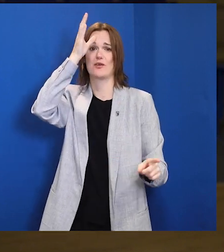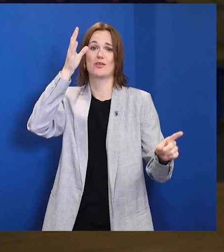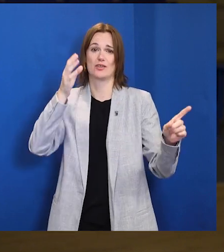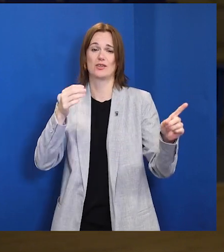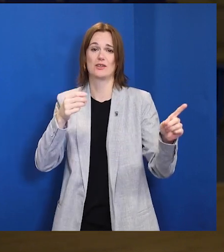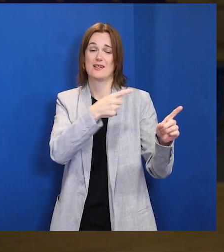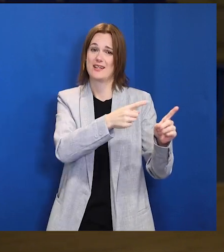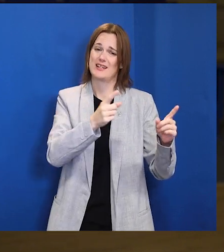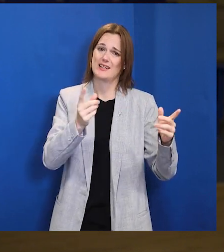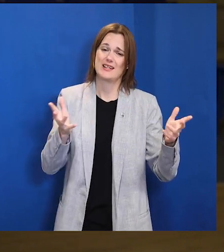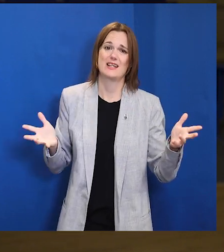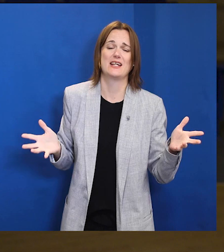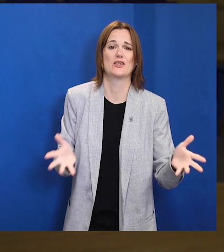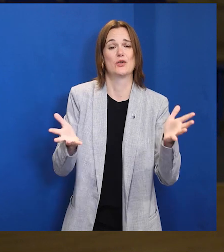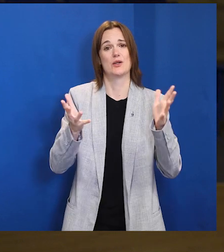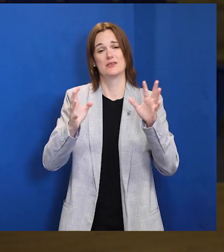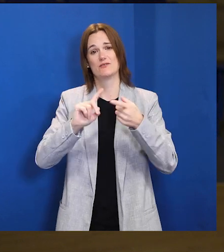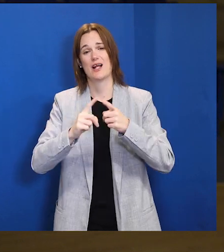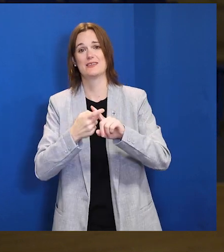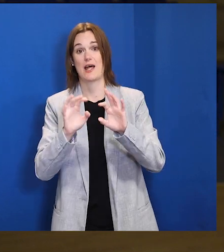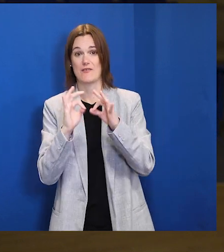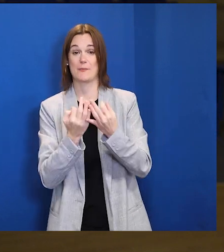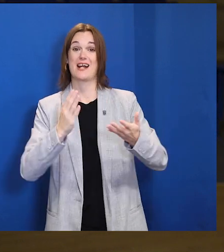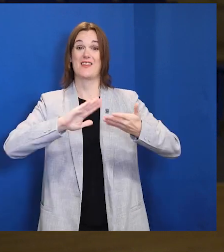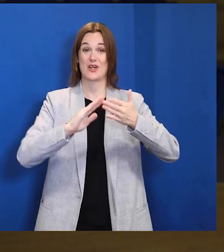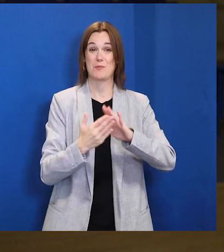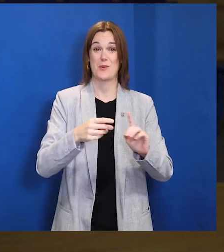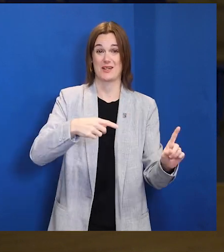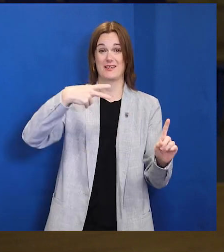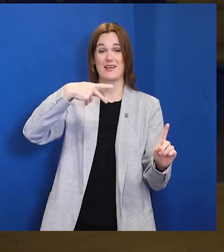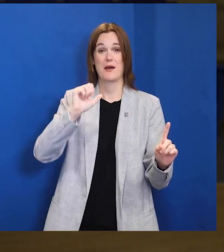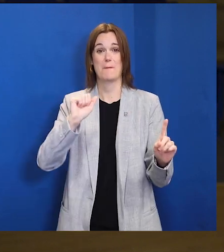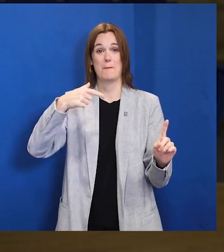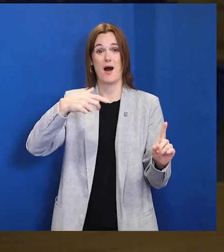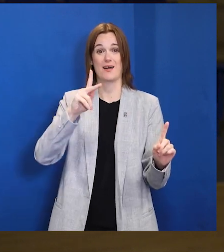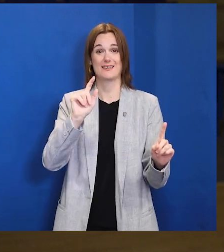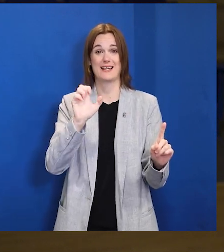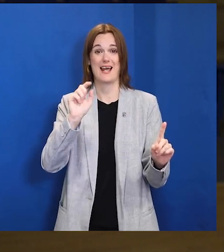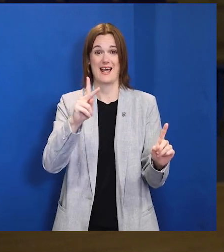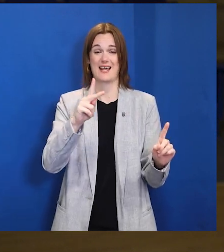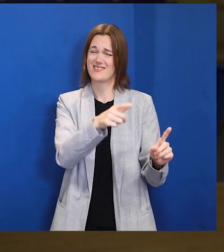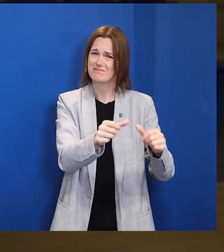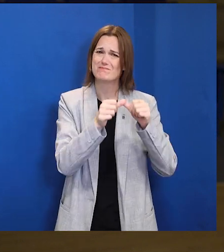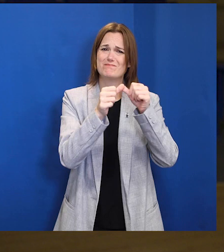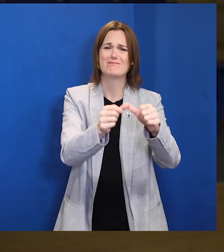A quote from my godfather, which encouraged his family, his friends, his community of Paqtnkek to move forward.